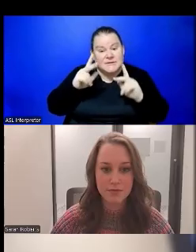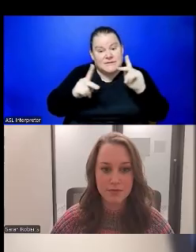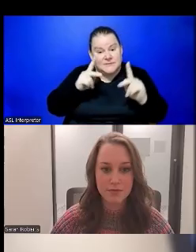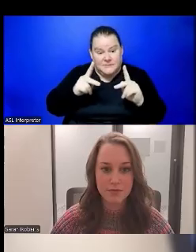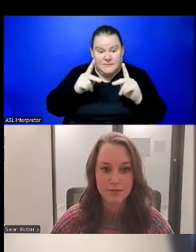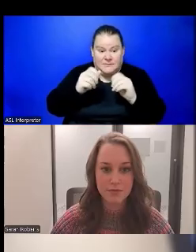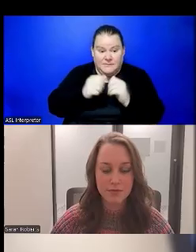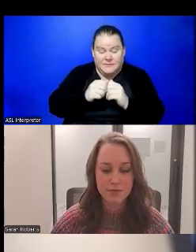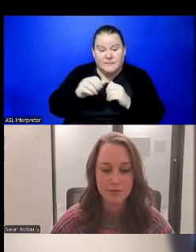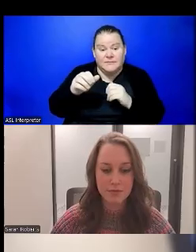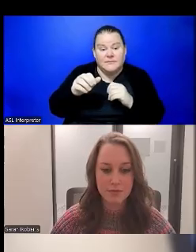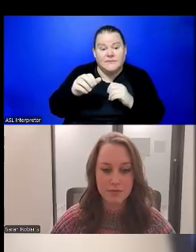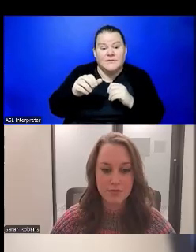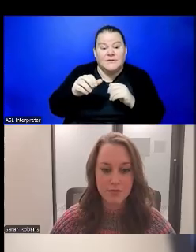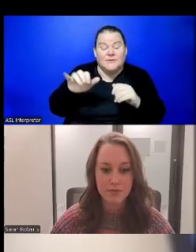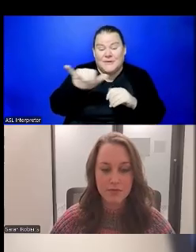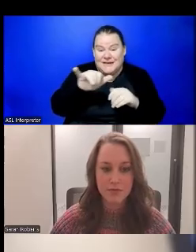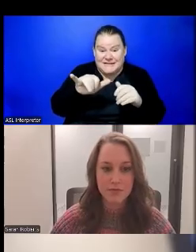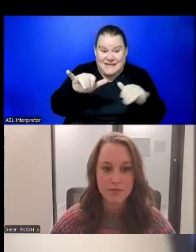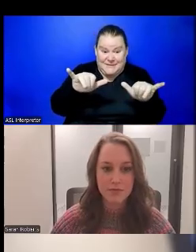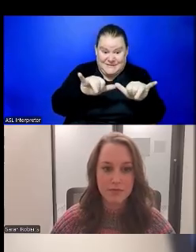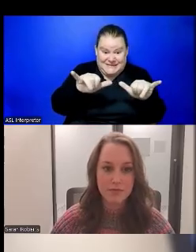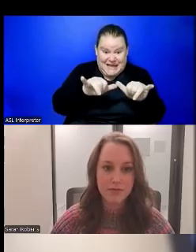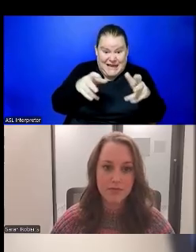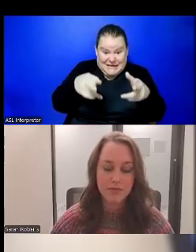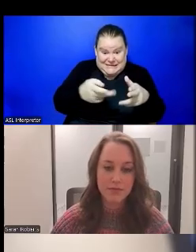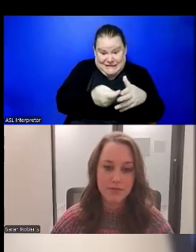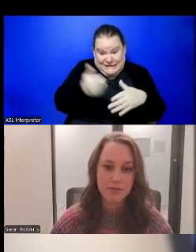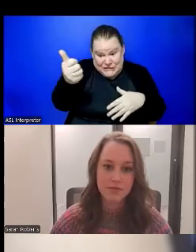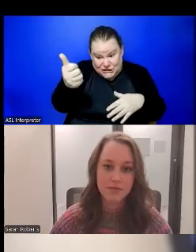size solutions that can present very differently. The infancy